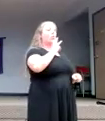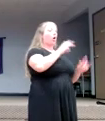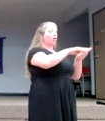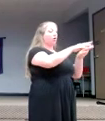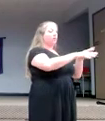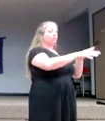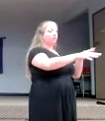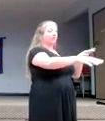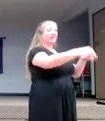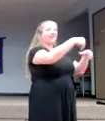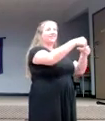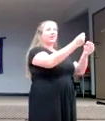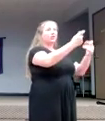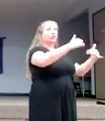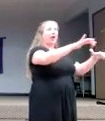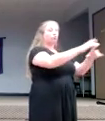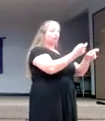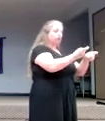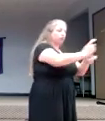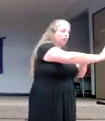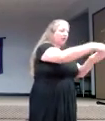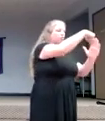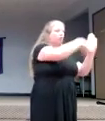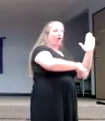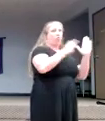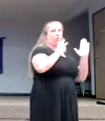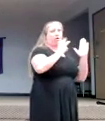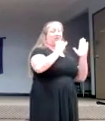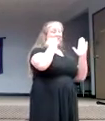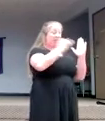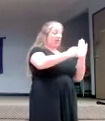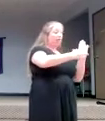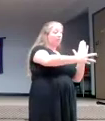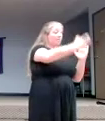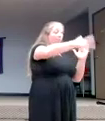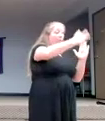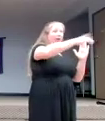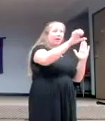the ground, ultimately contaminating groundwater. If that groundwater is pumped by Anyone, neighbors